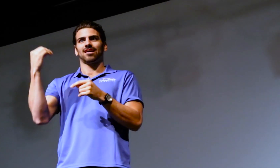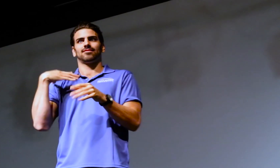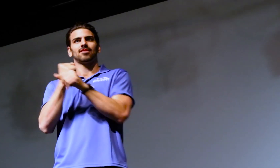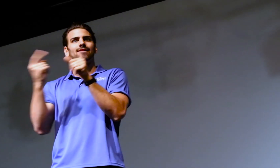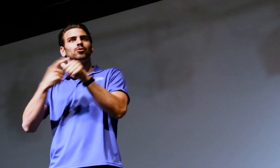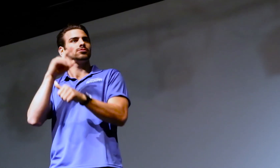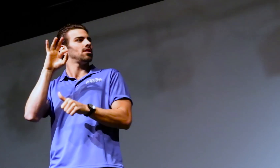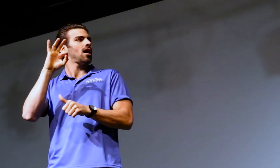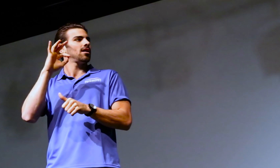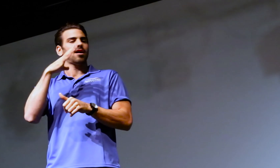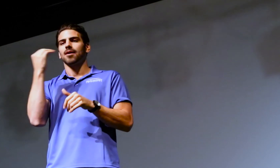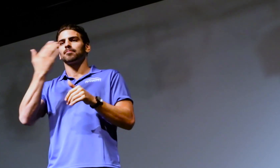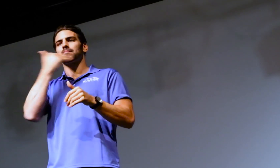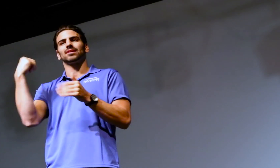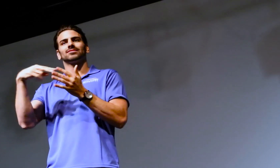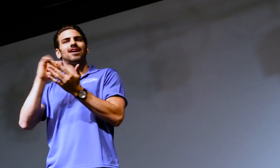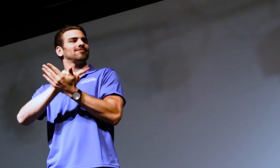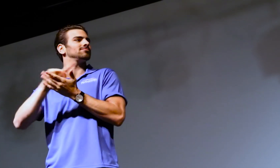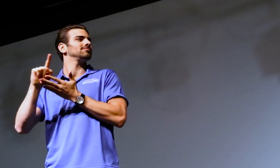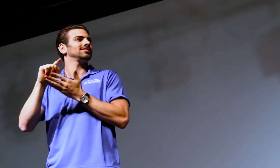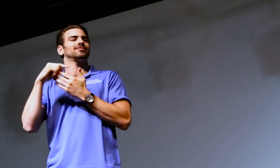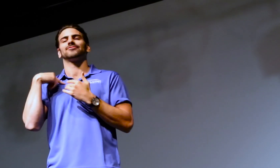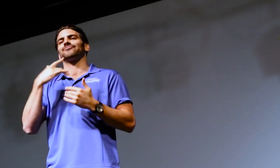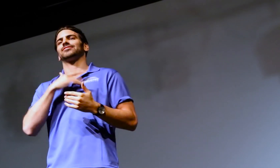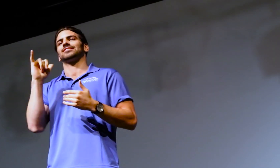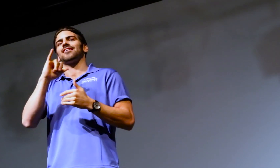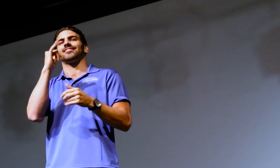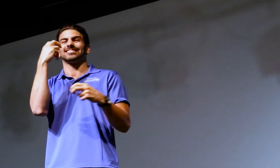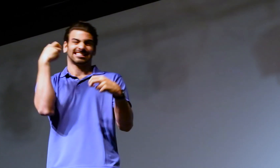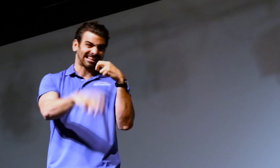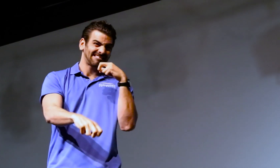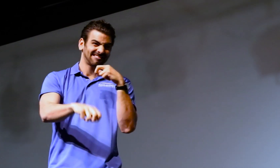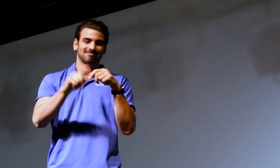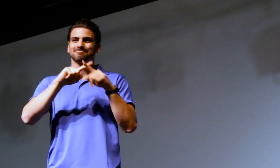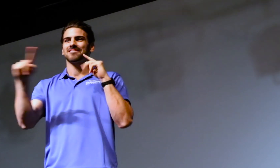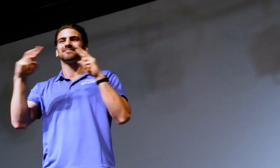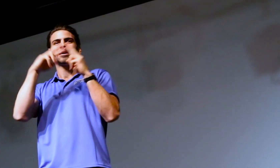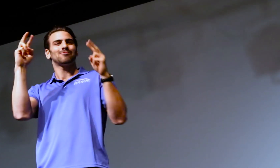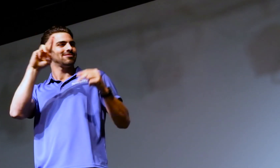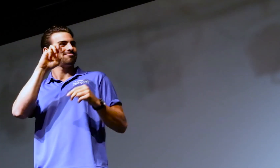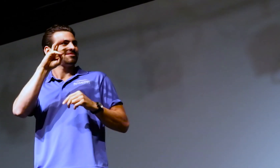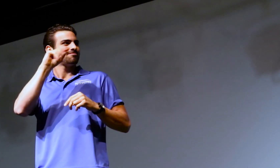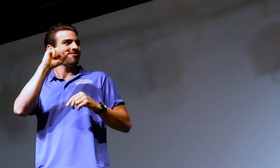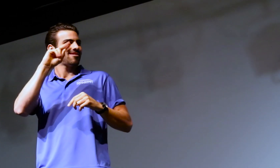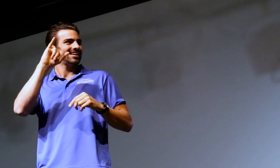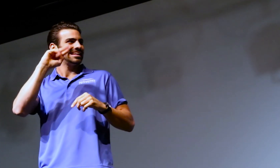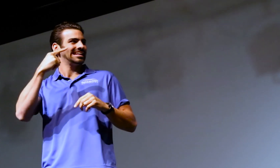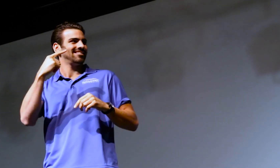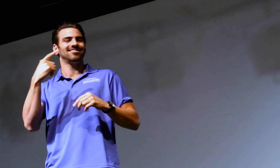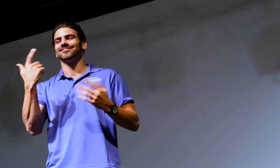I was the first to score a '9' with the best dance of the week. While it was really tough, it was also very rewarding.